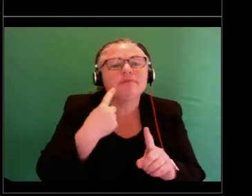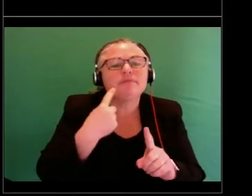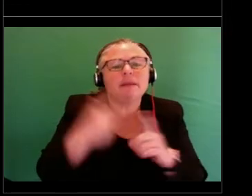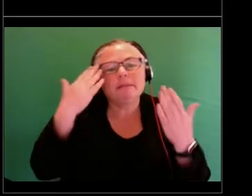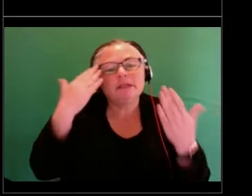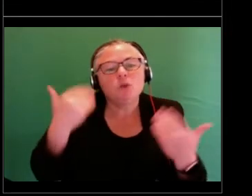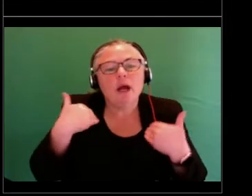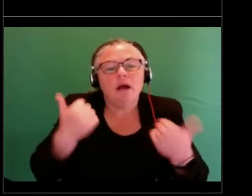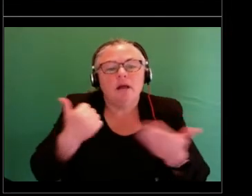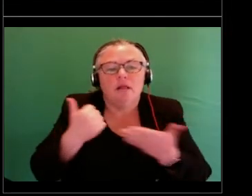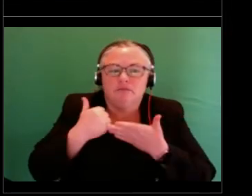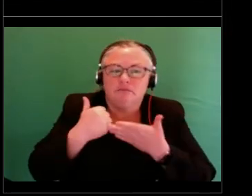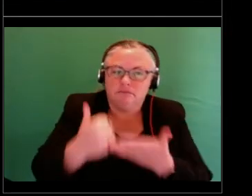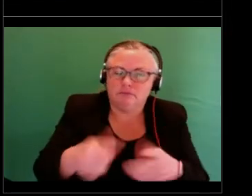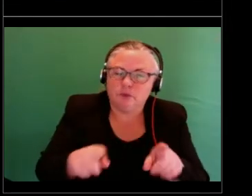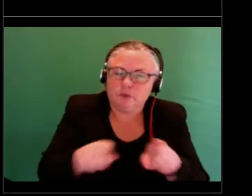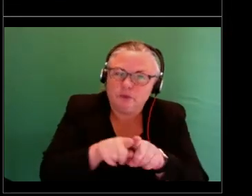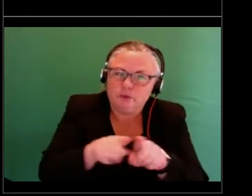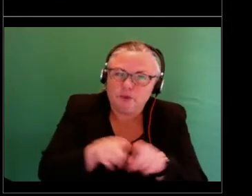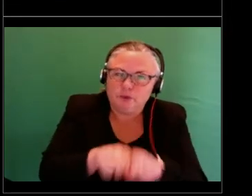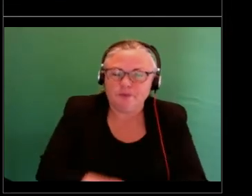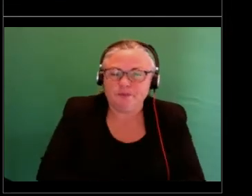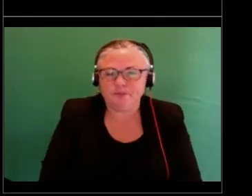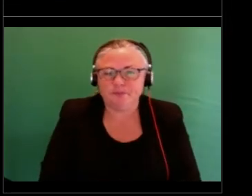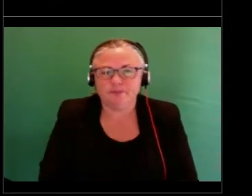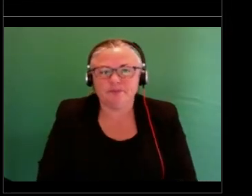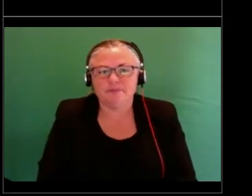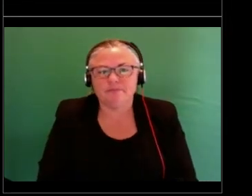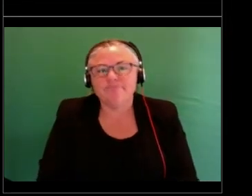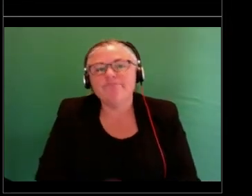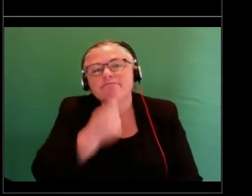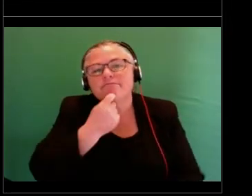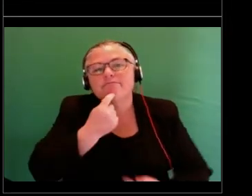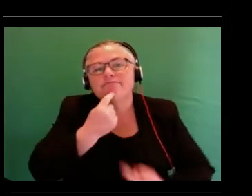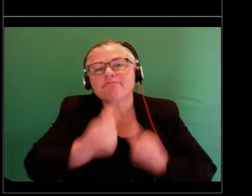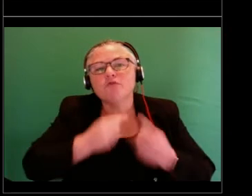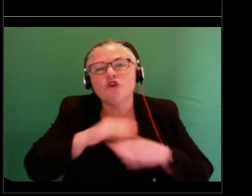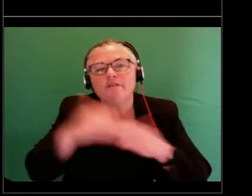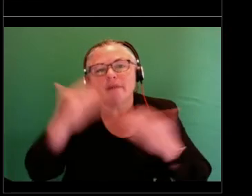email address. Townsville and Rockhampton has details there too.